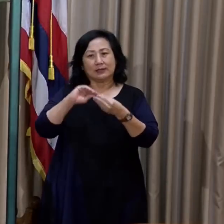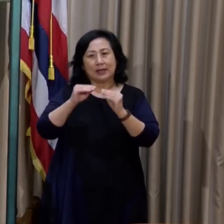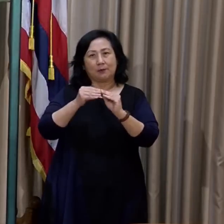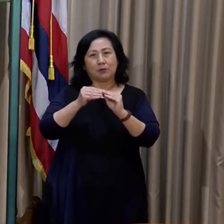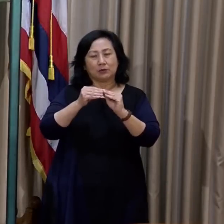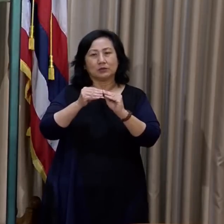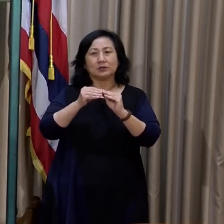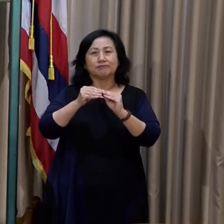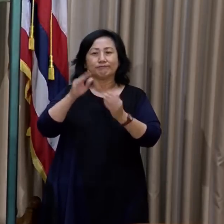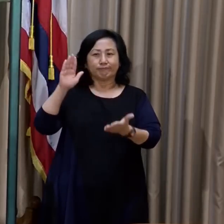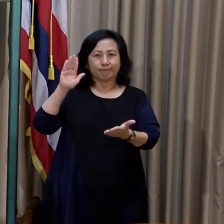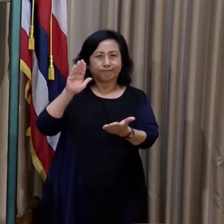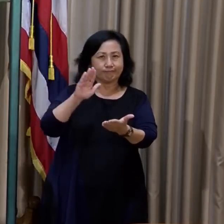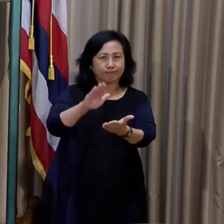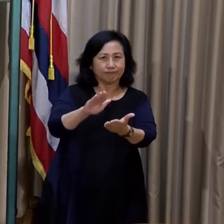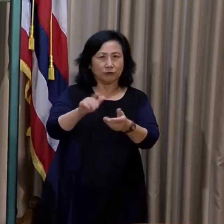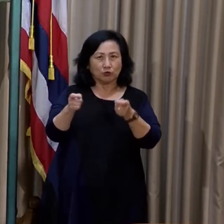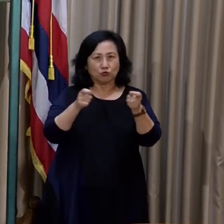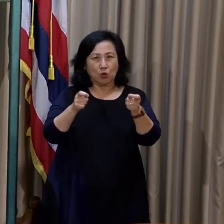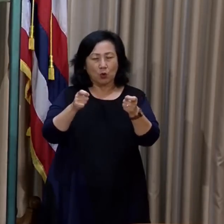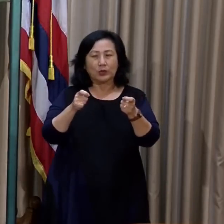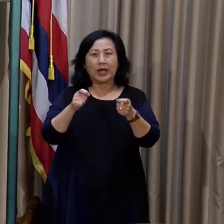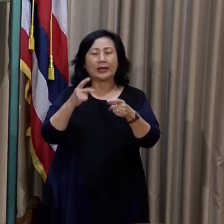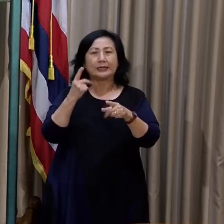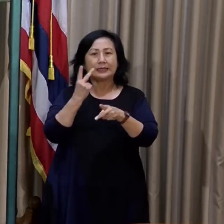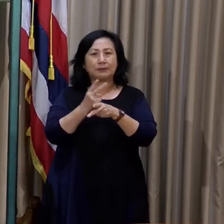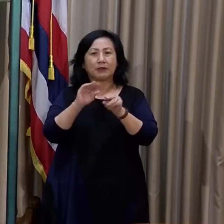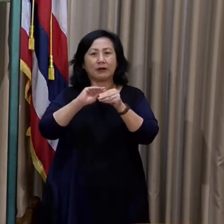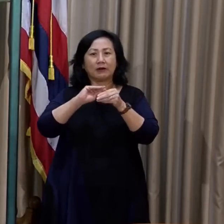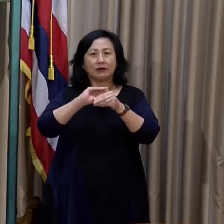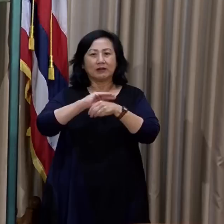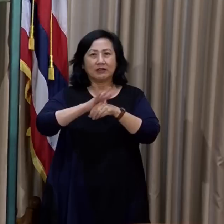CASES, AND TAKE CORRECTIVE ACTION SO WE CAN CONTINUE TO